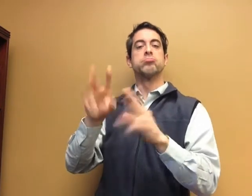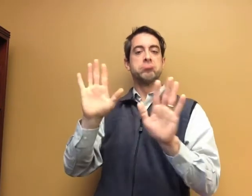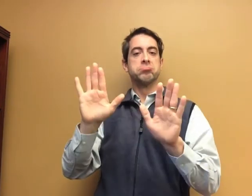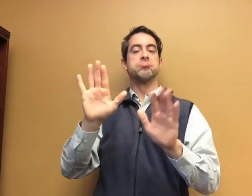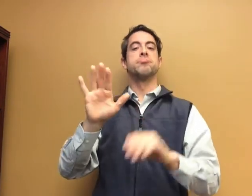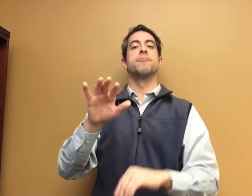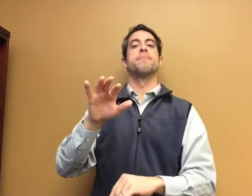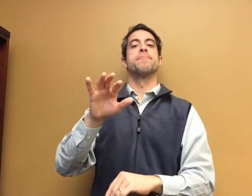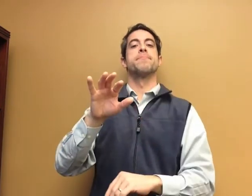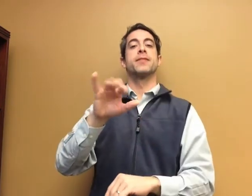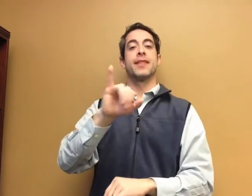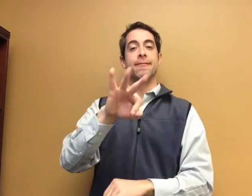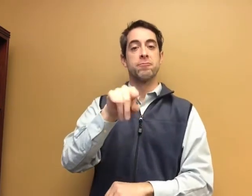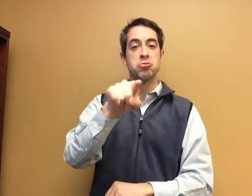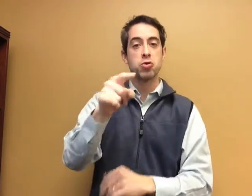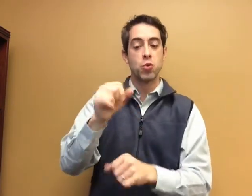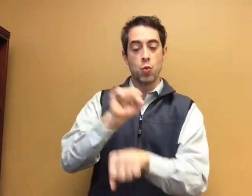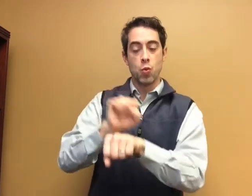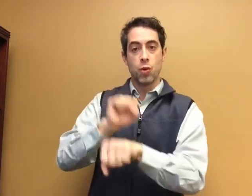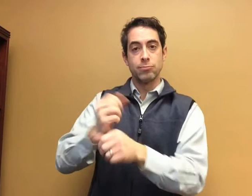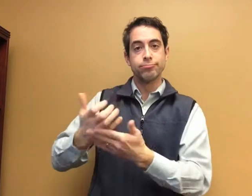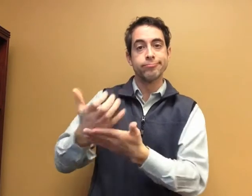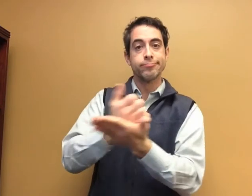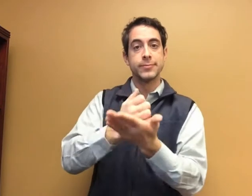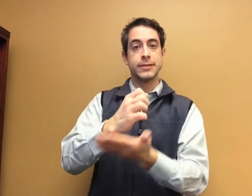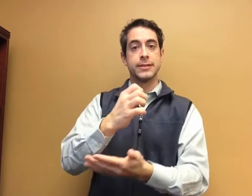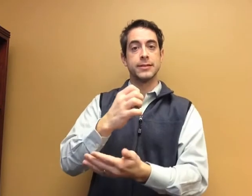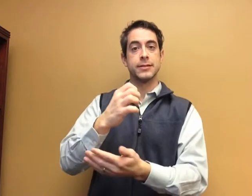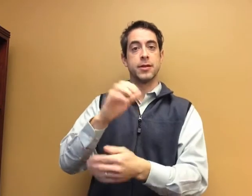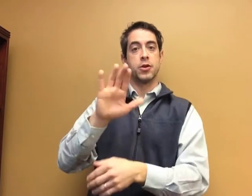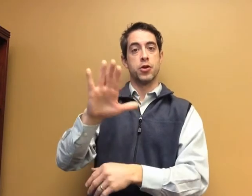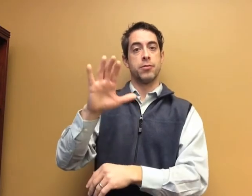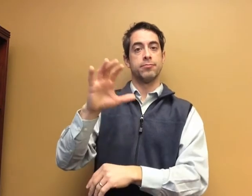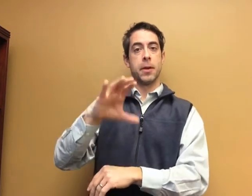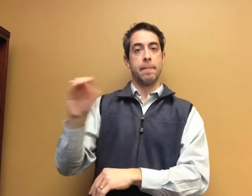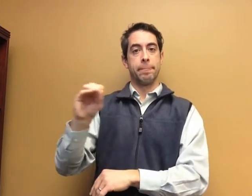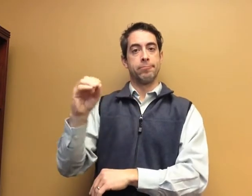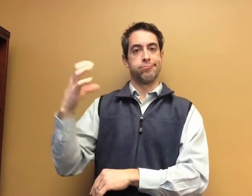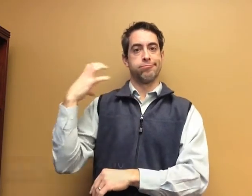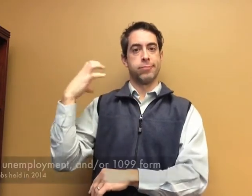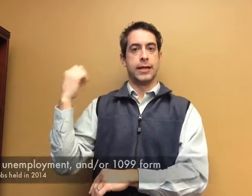You may have received a w-2